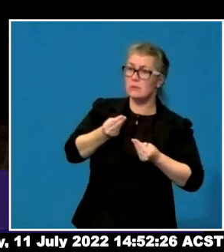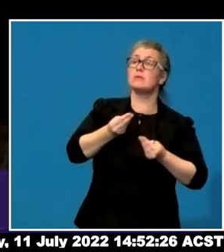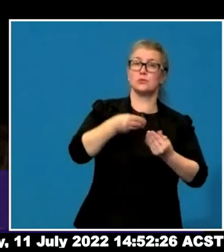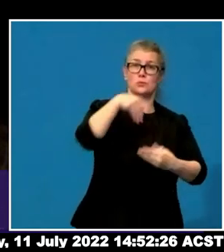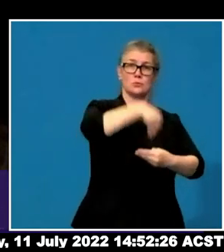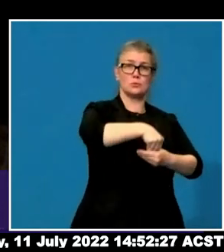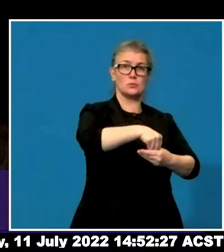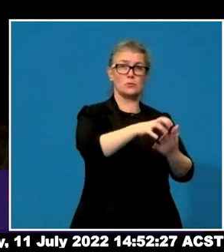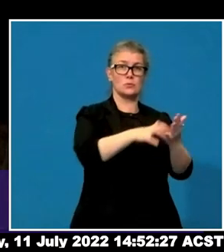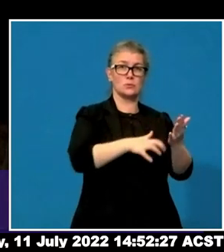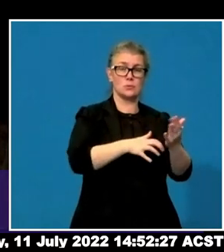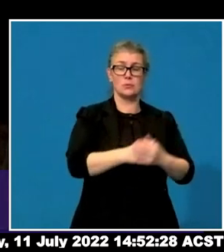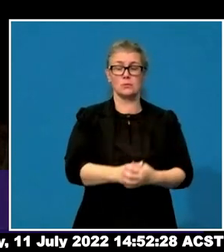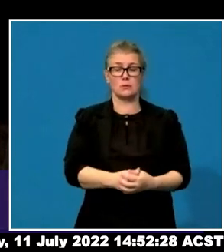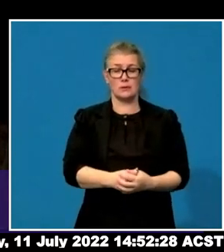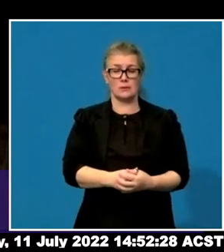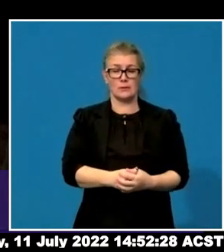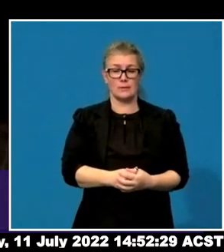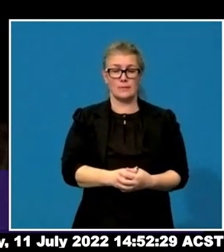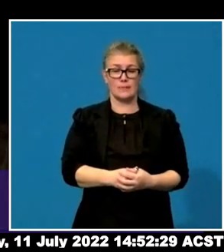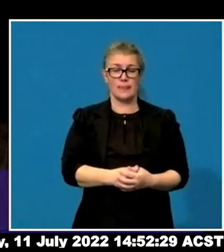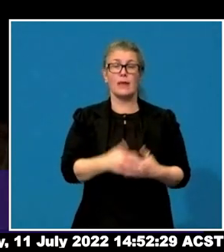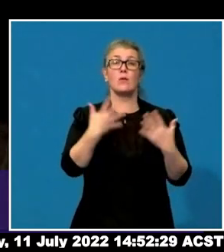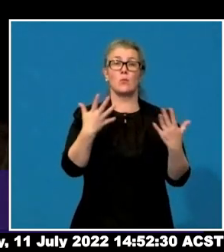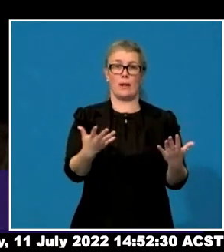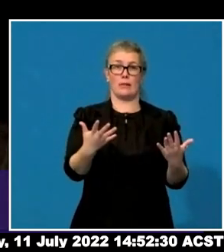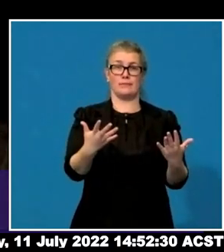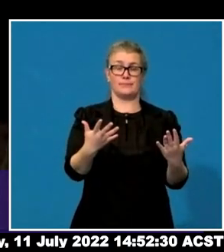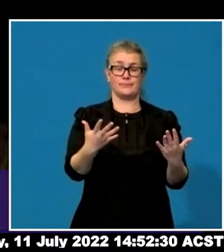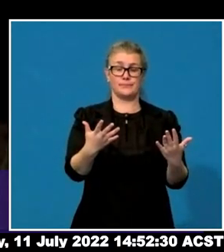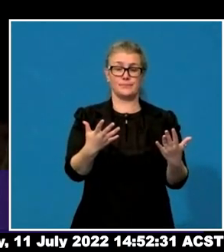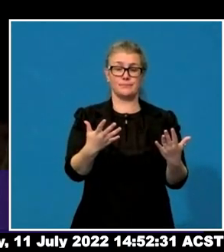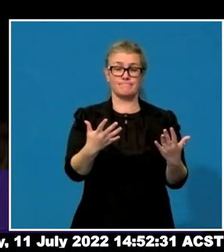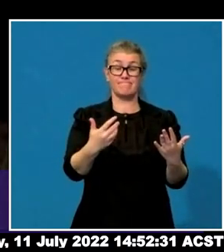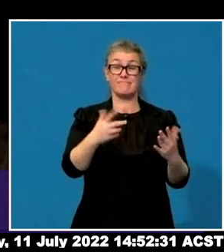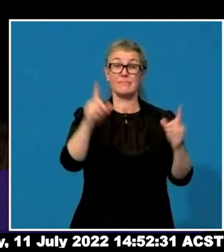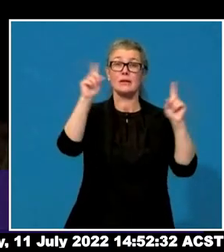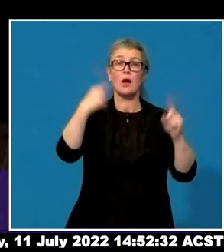My statement there is saying that, at the moment, there is an absence of services within community.